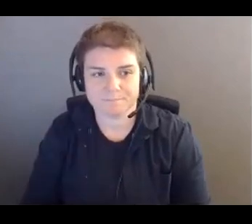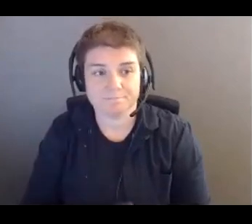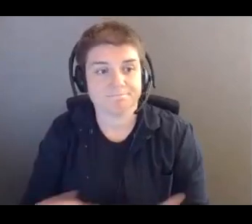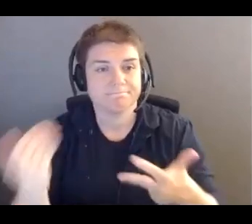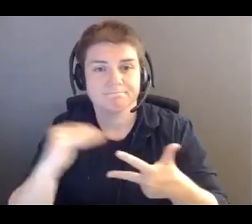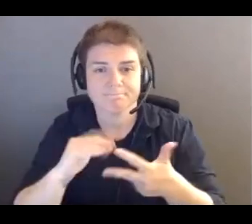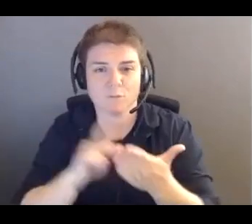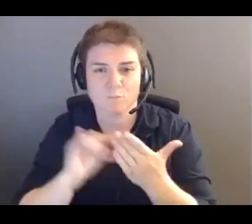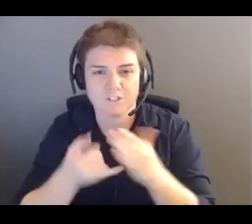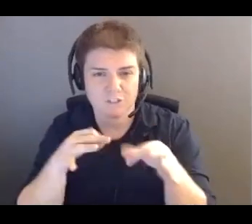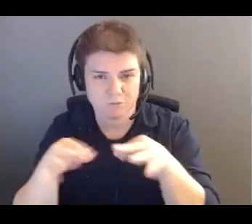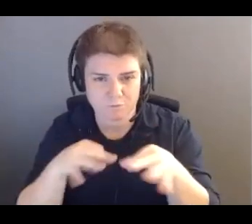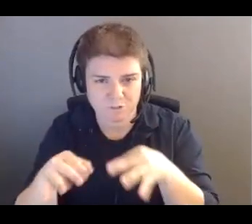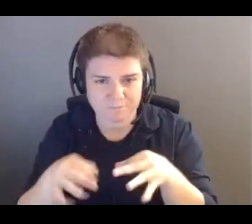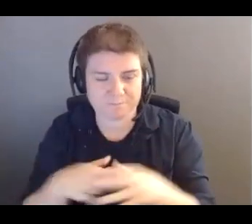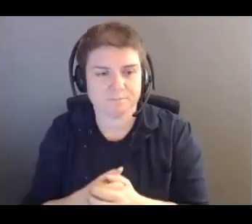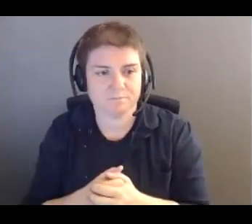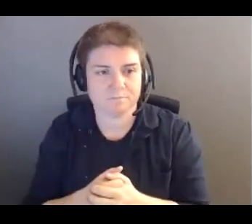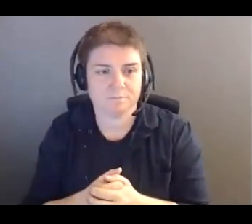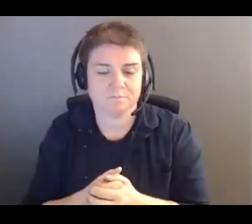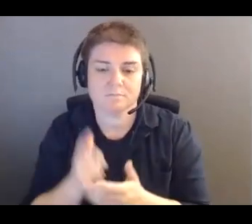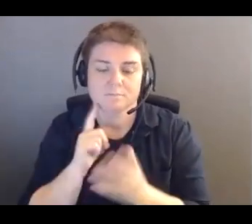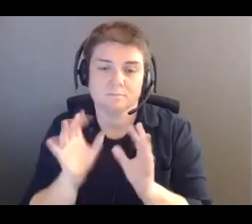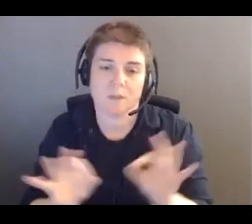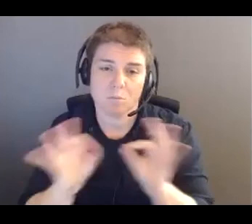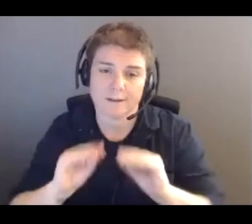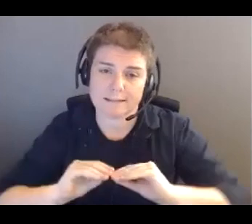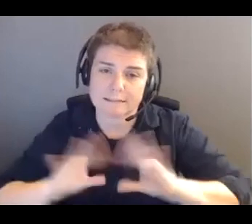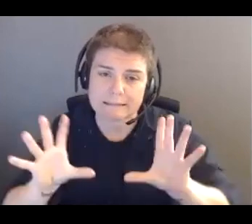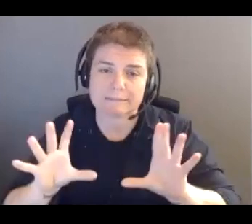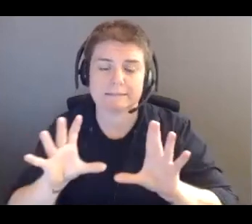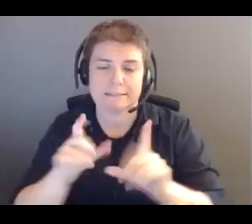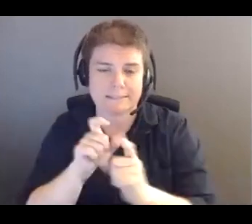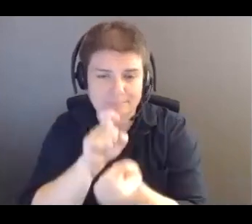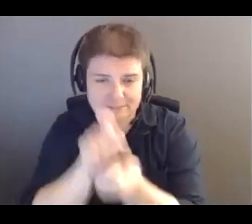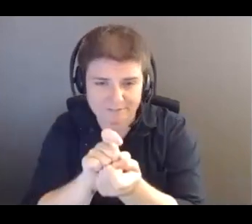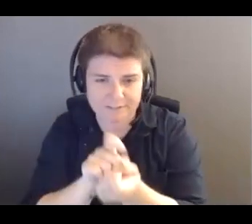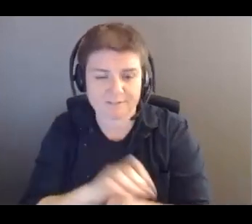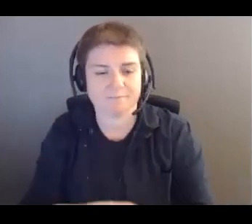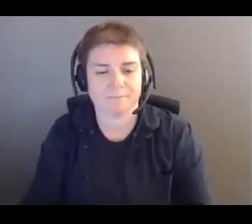description. It's really important to be clear, straightforward, and specific here. When it